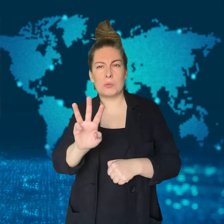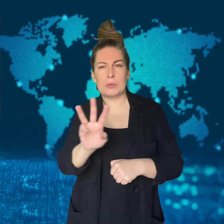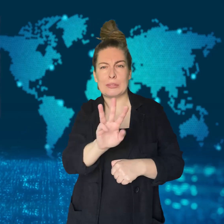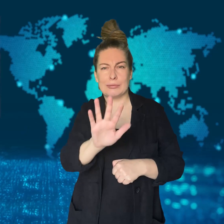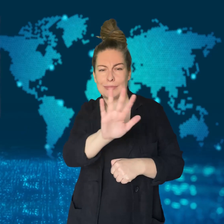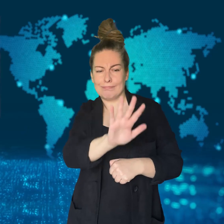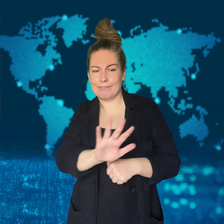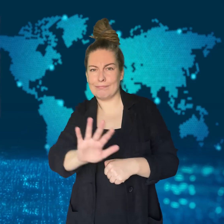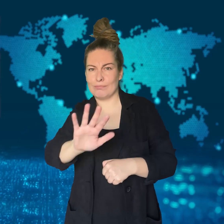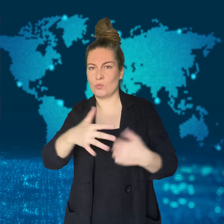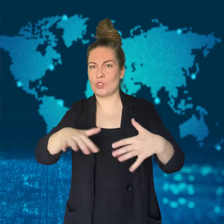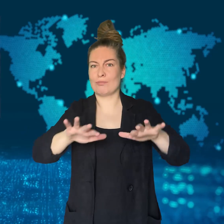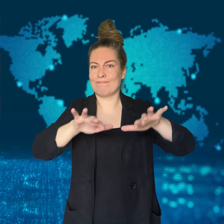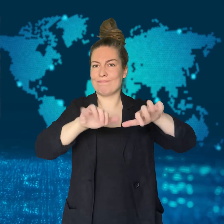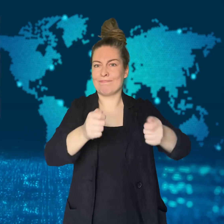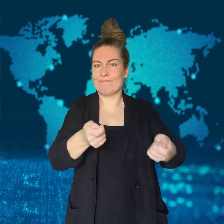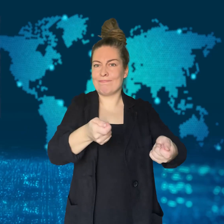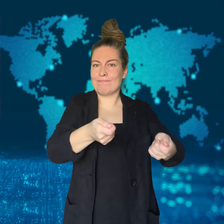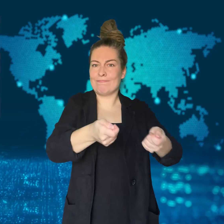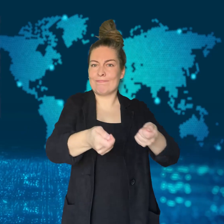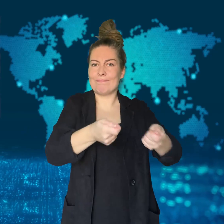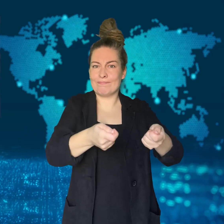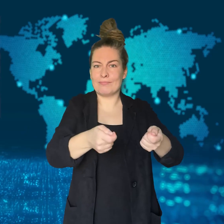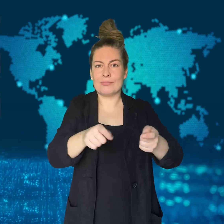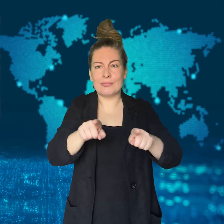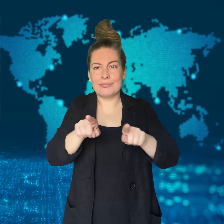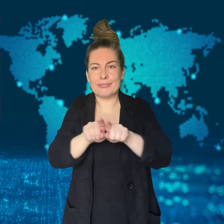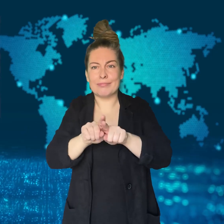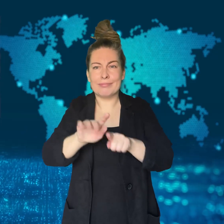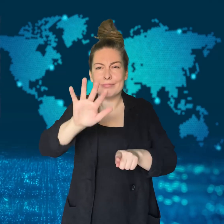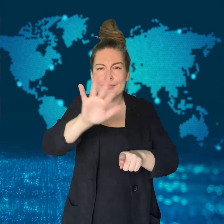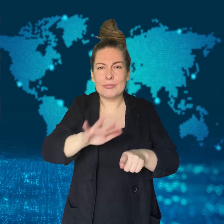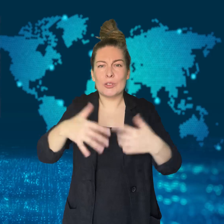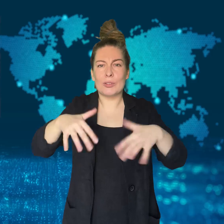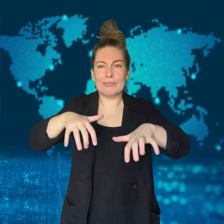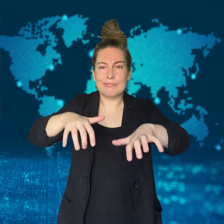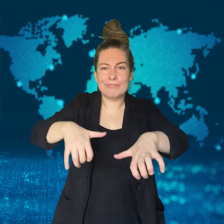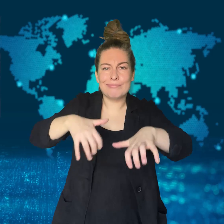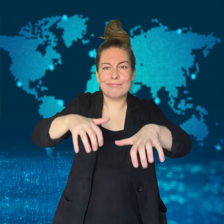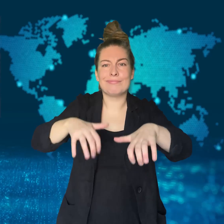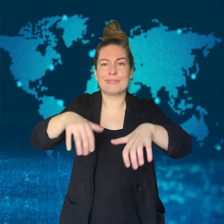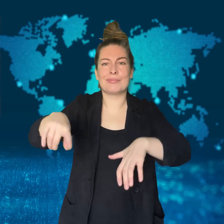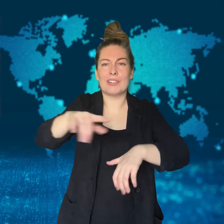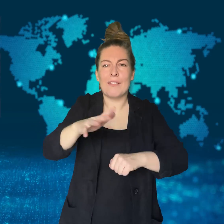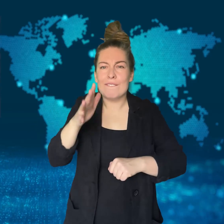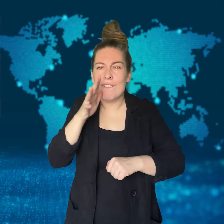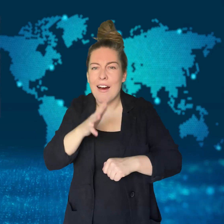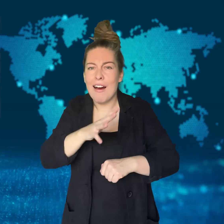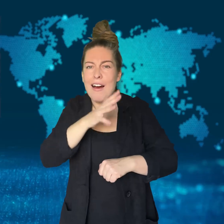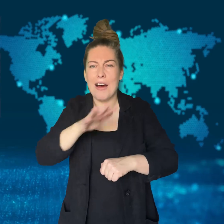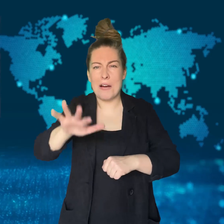The RSF has taken control of most of the vast western region of Darfur,